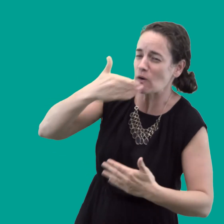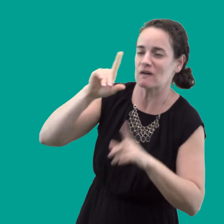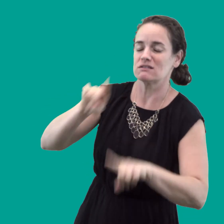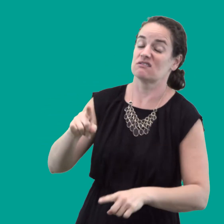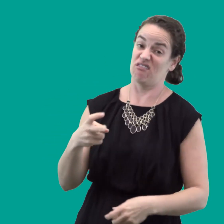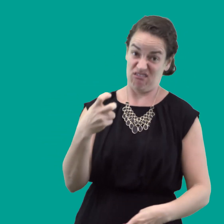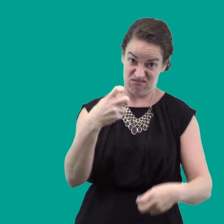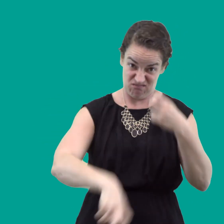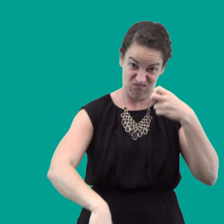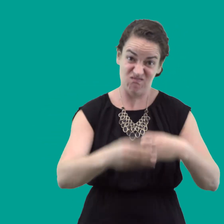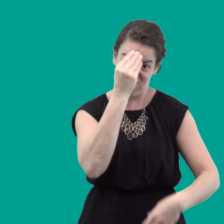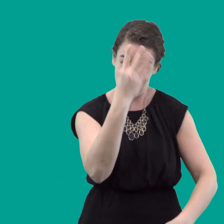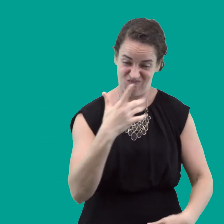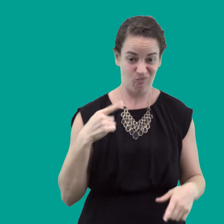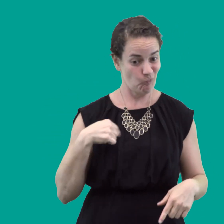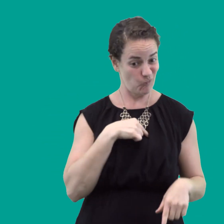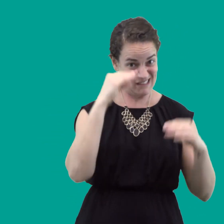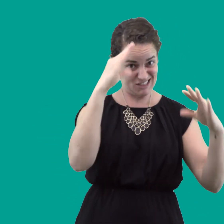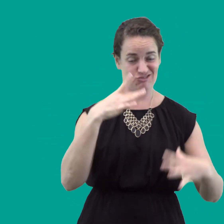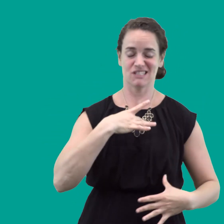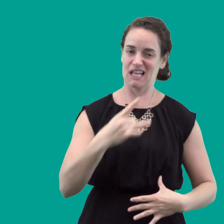Let me tell you, this is really tough.